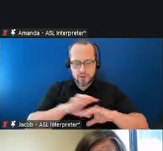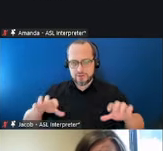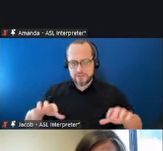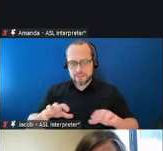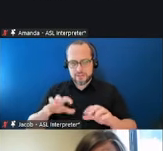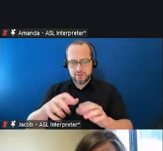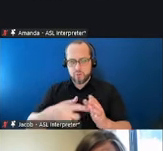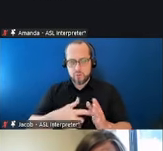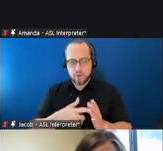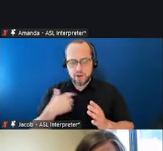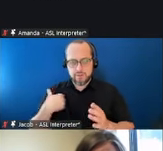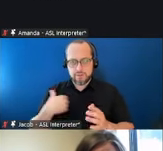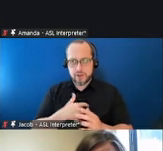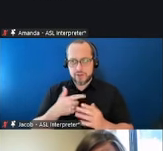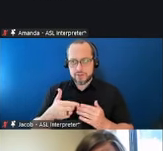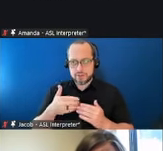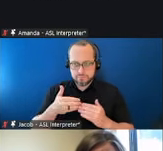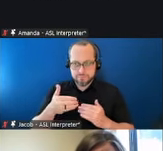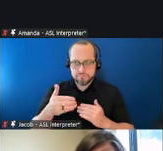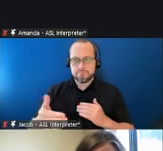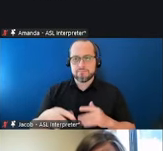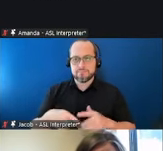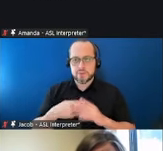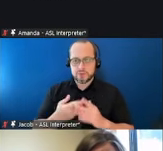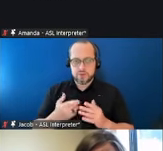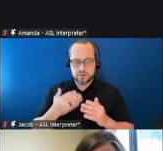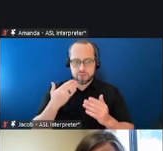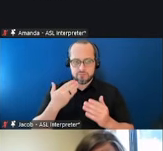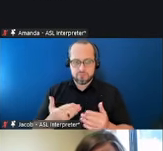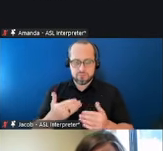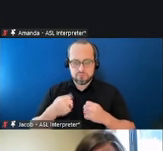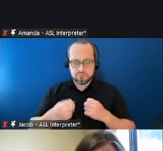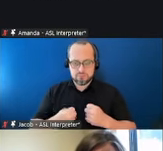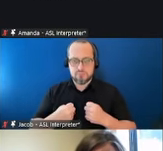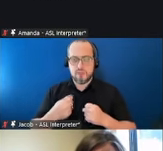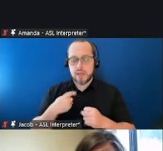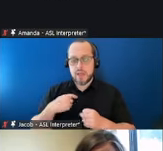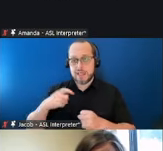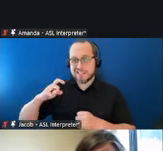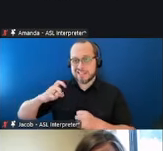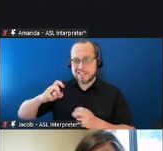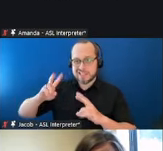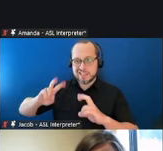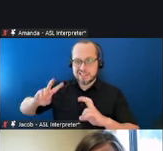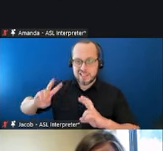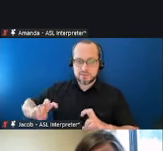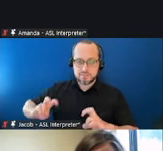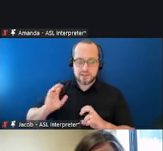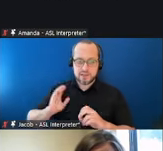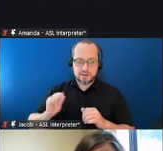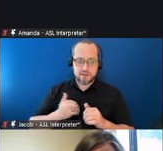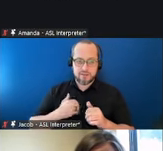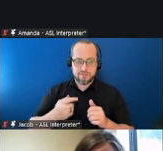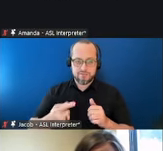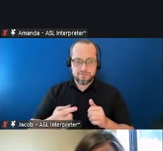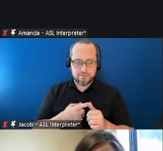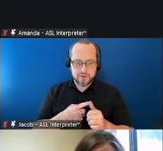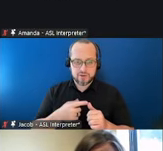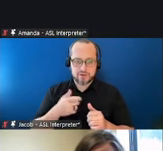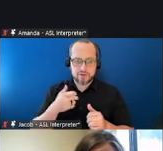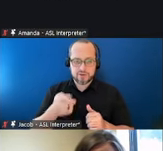for us to get off to a great start. Um, our needs assessment is our first huge deliverable and that